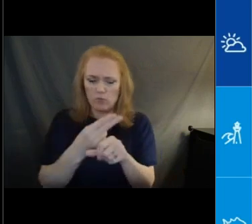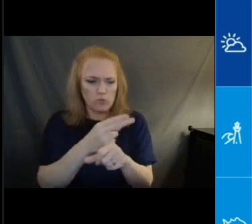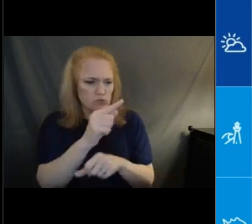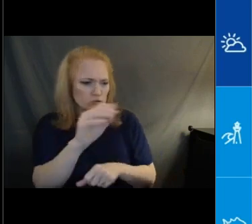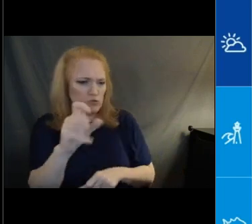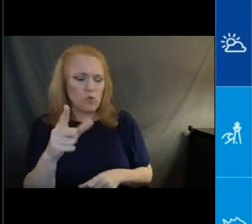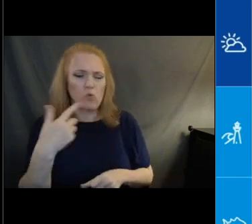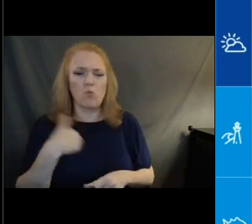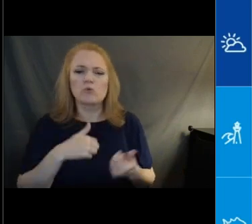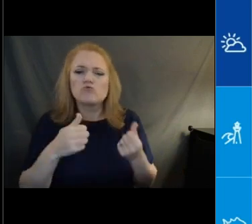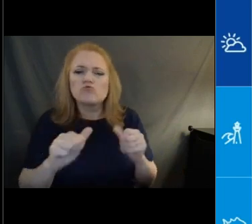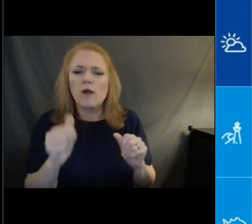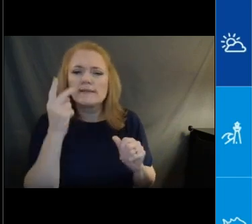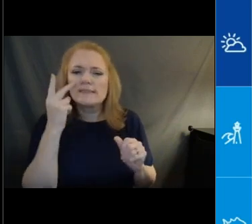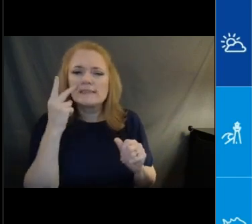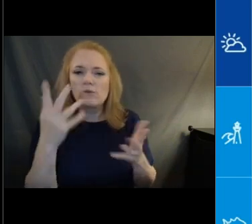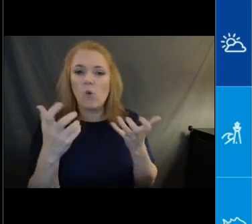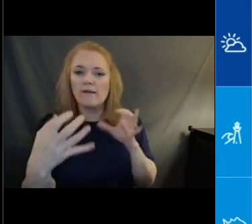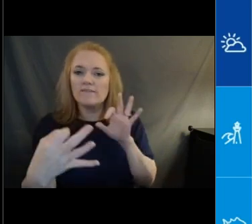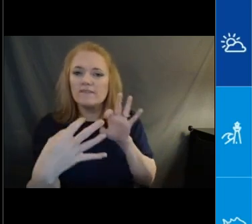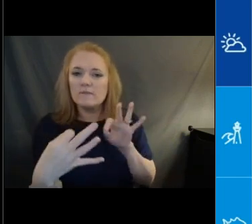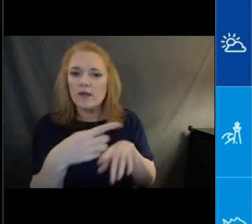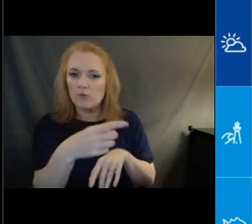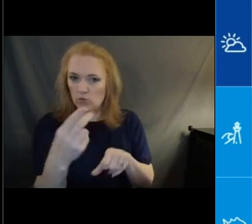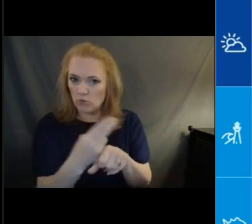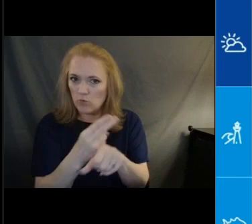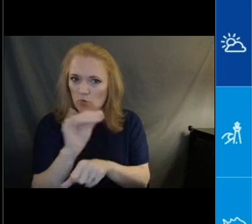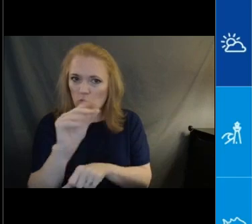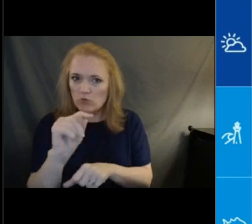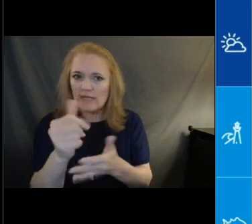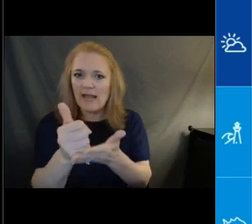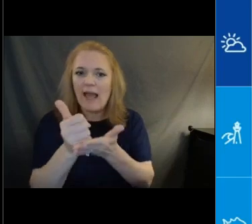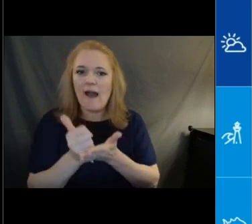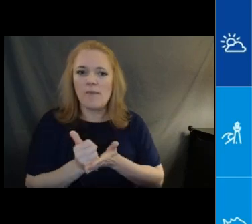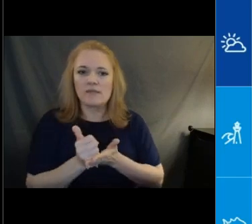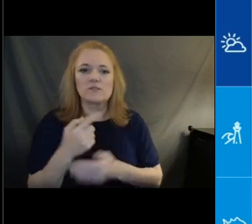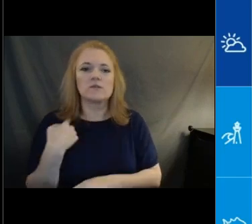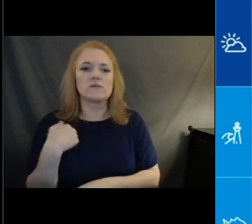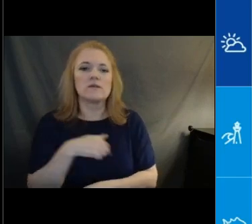so we're going to get lots of feedback on the tool and let us improve it over time and let's